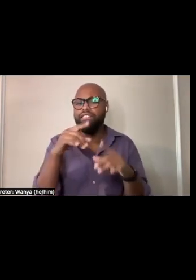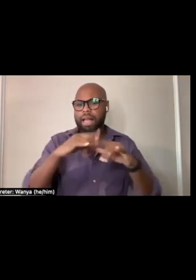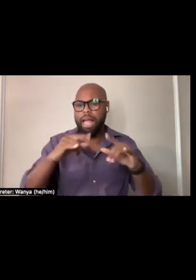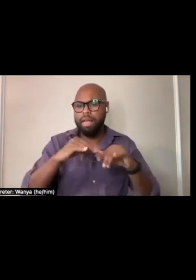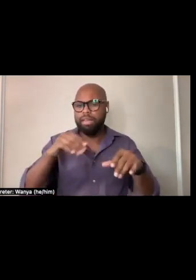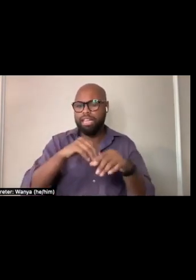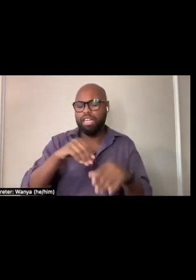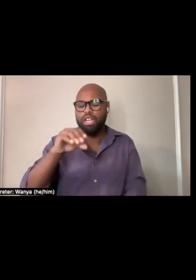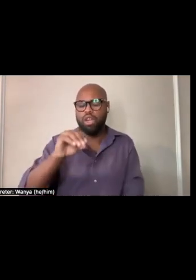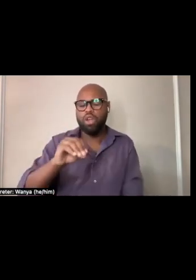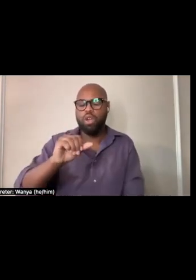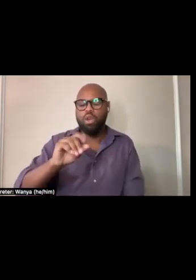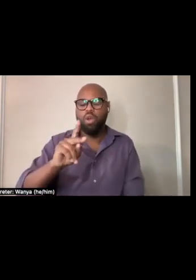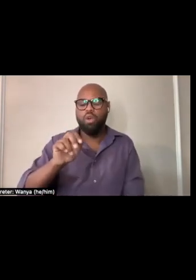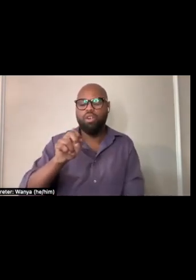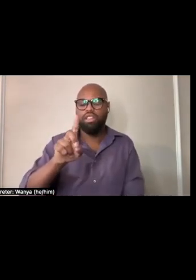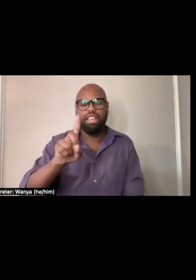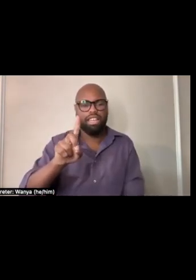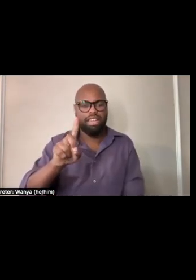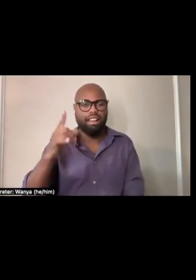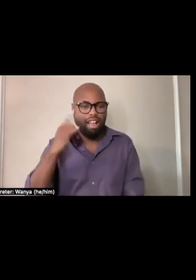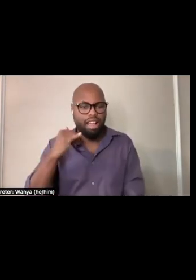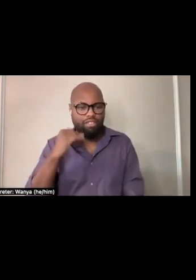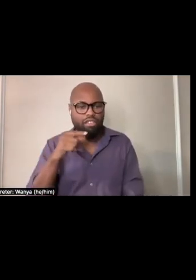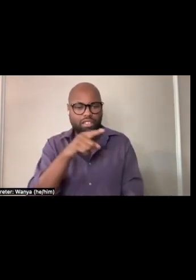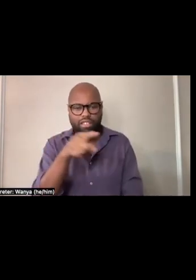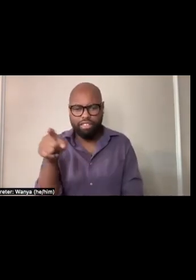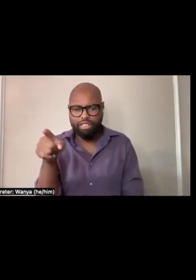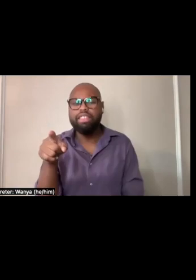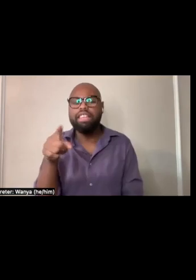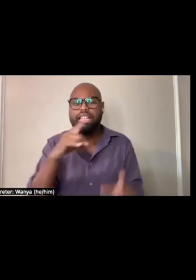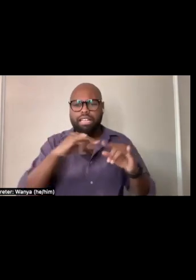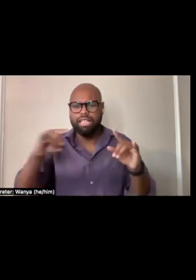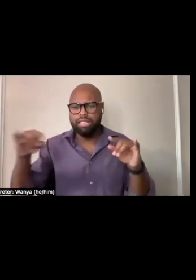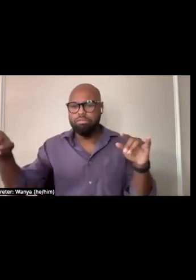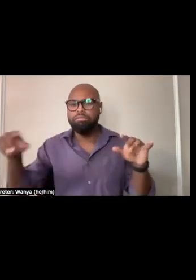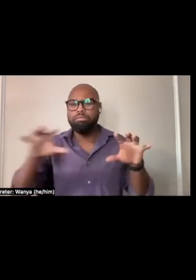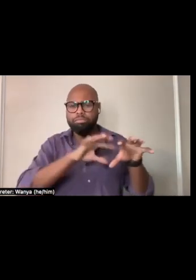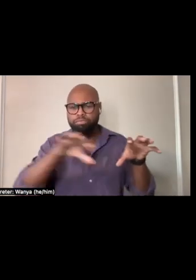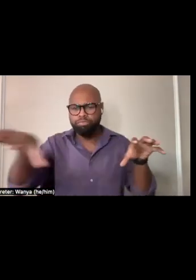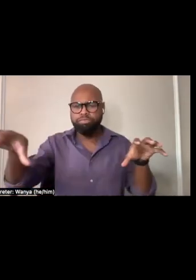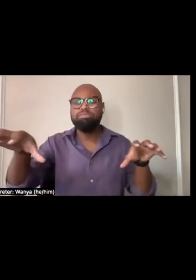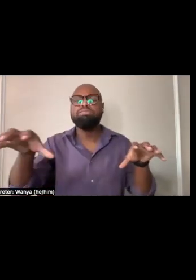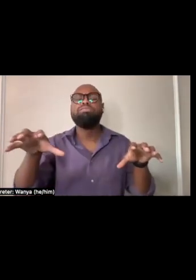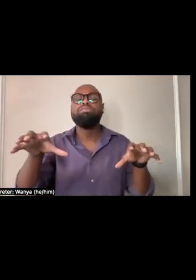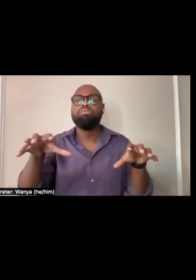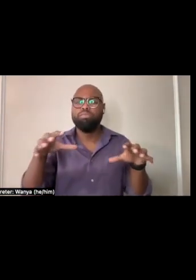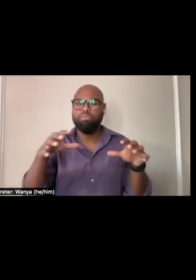These encampments were widespread across most urban areas in California,